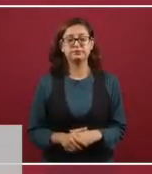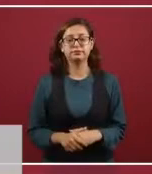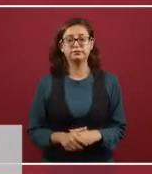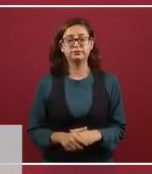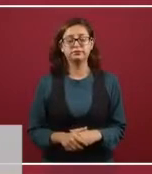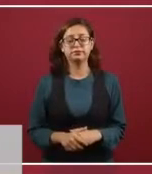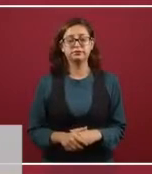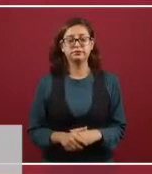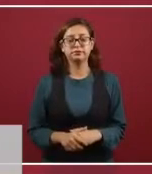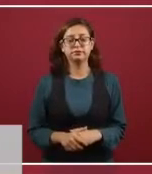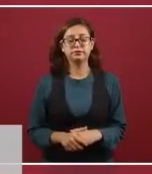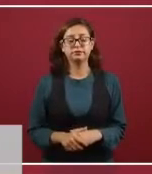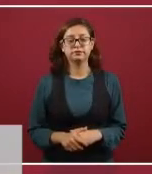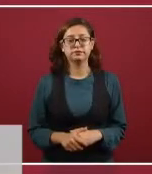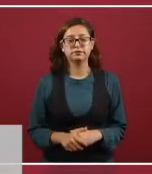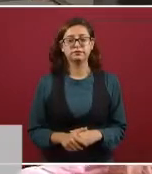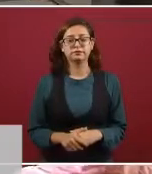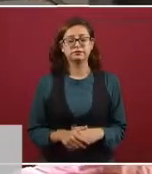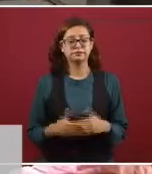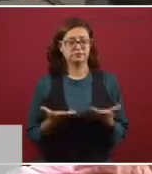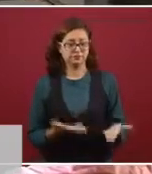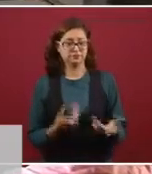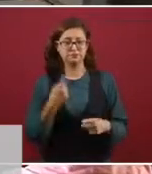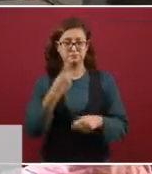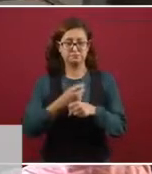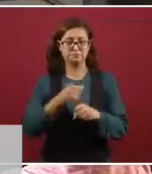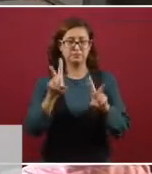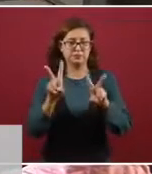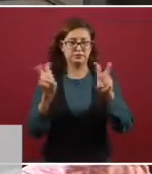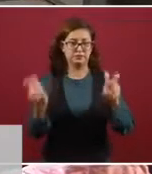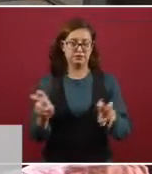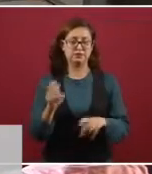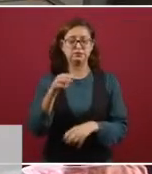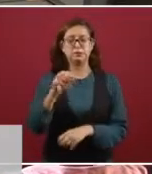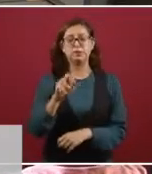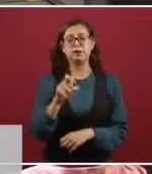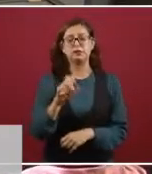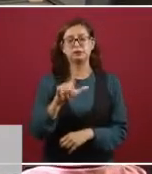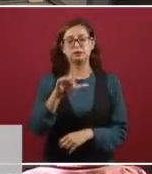those who resist change have generated their illegitimate wealth with businesses under the protection of public power